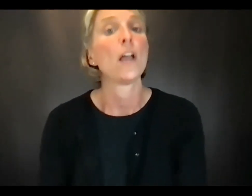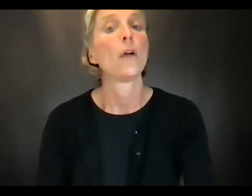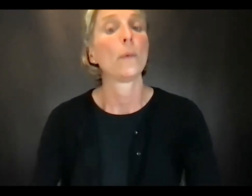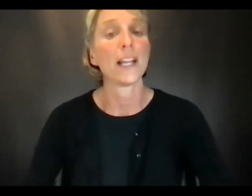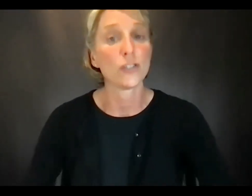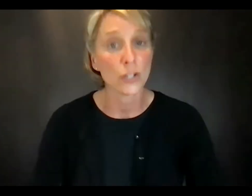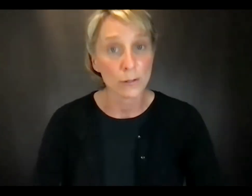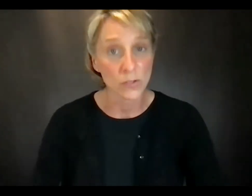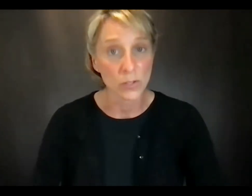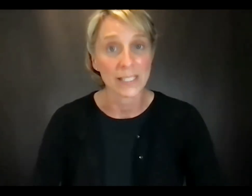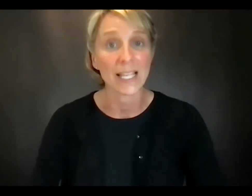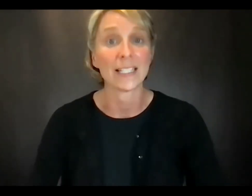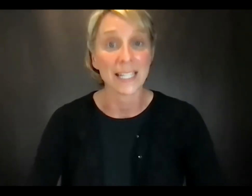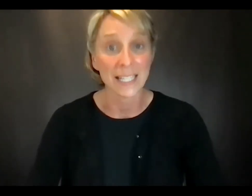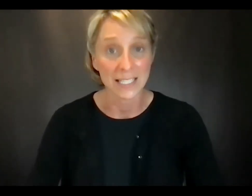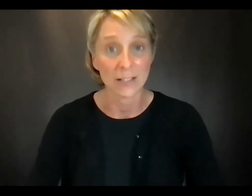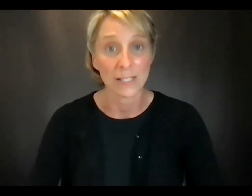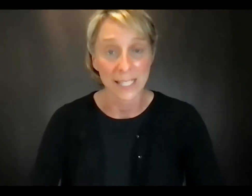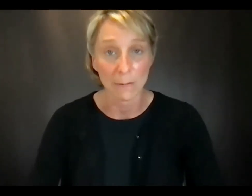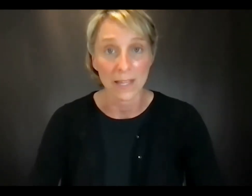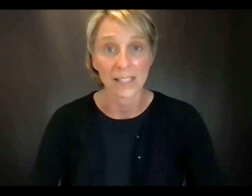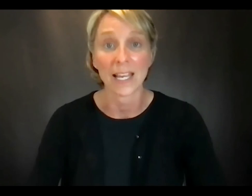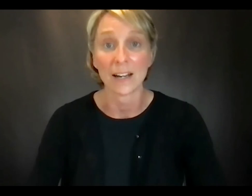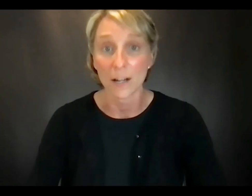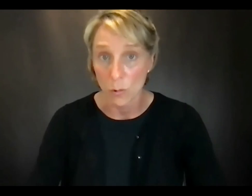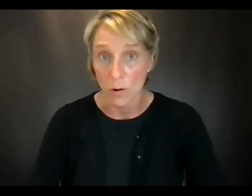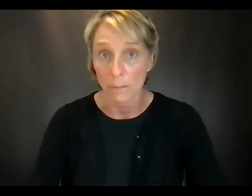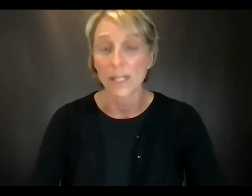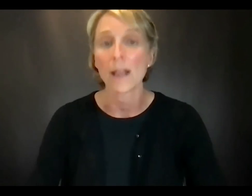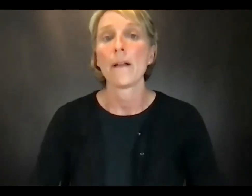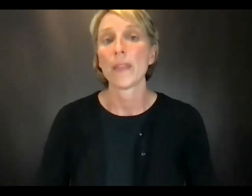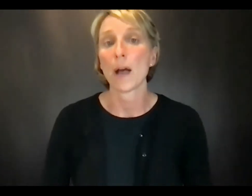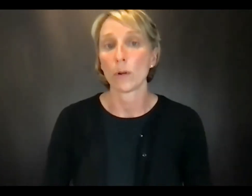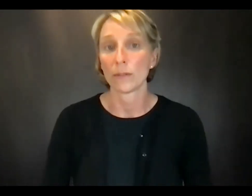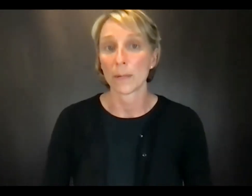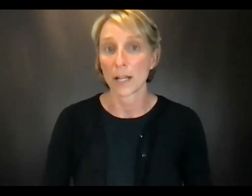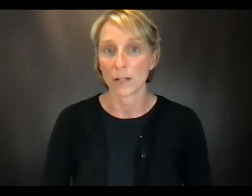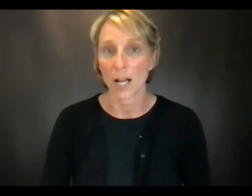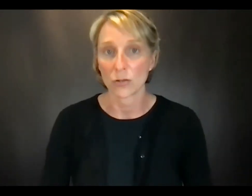we had two students that did continue to stay with us in our dorms that were from another country.